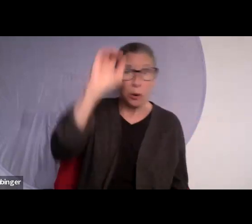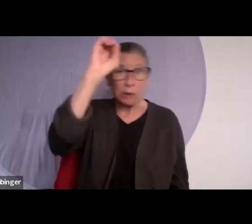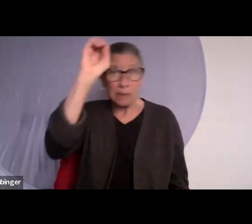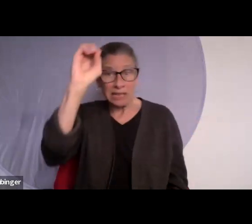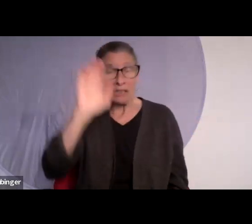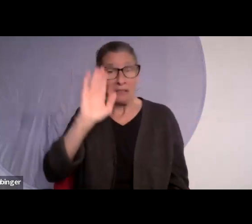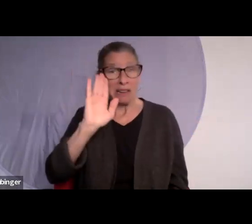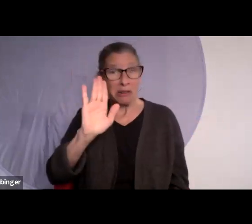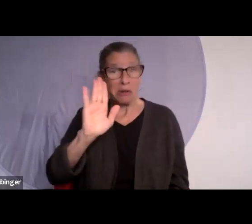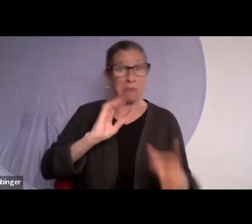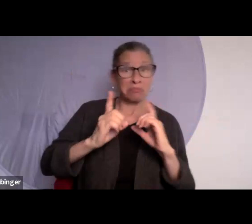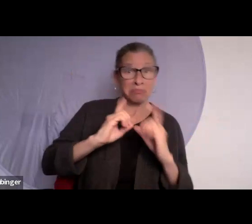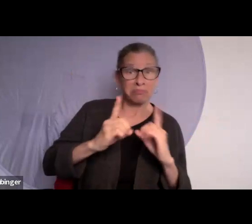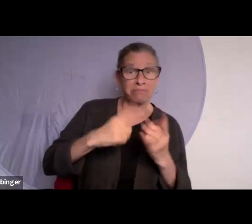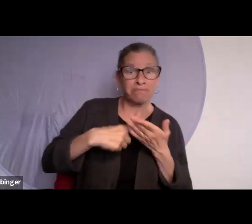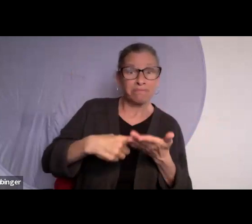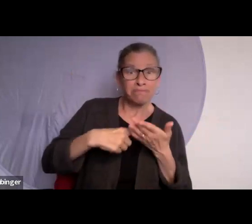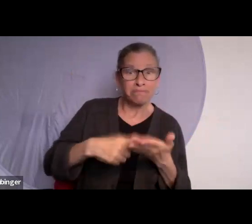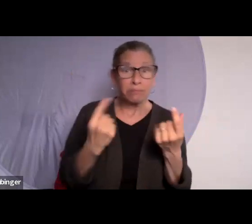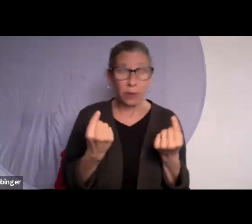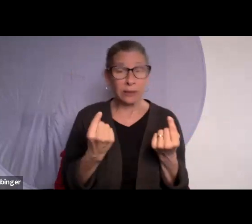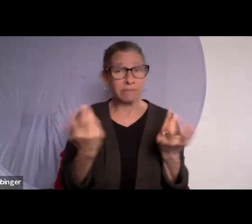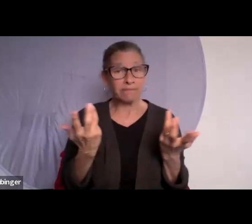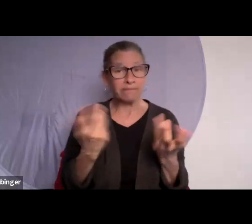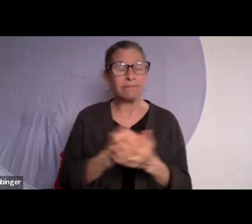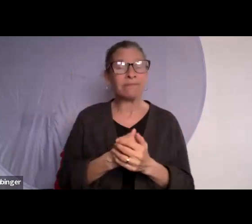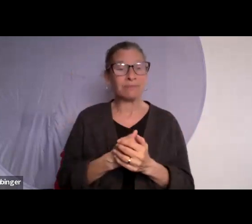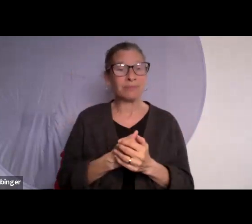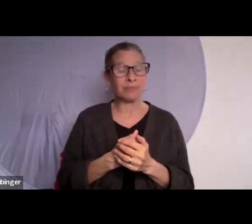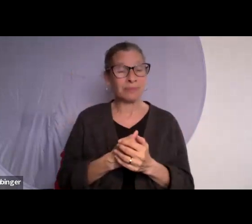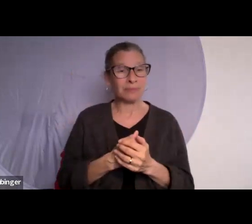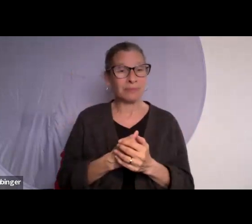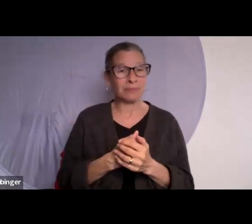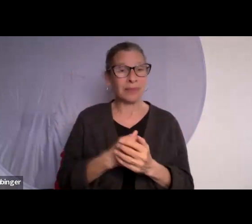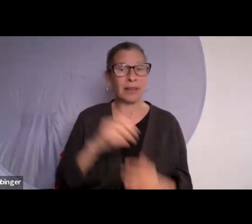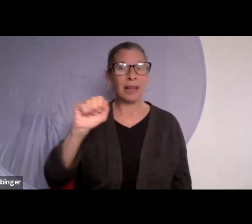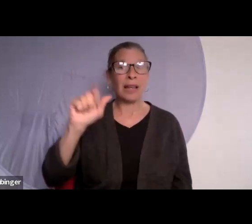about is that Ally is a tool for students who may be for whatever